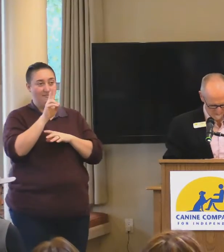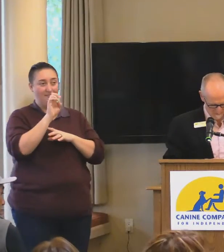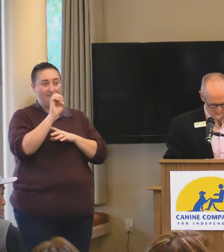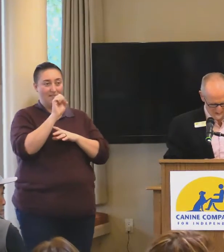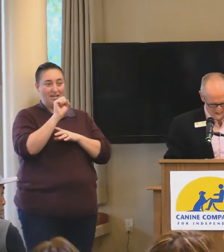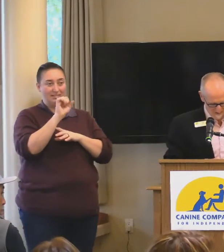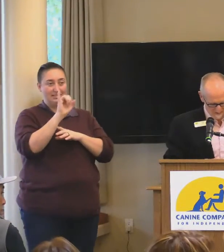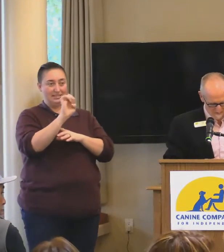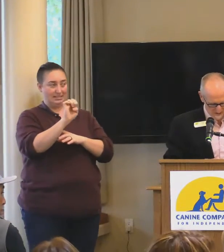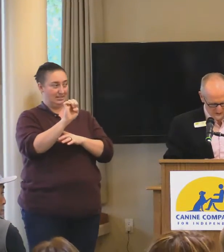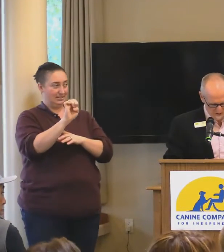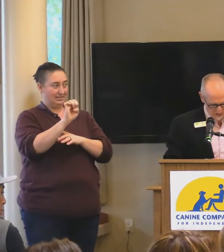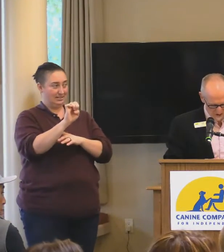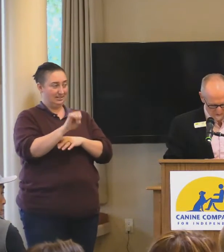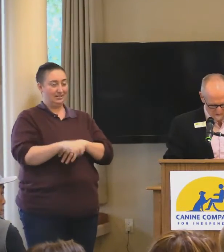field and off, is going to be Vessi.